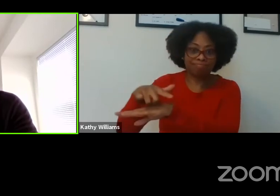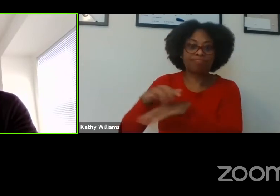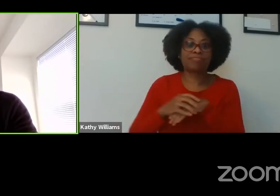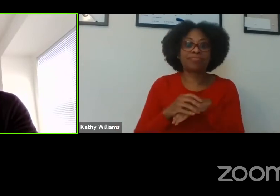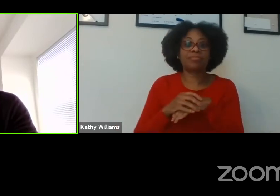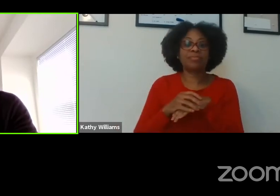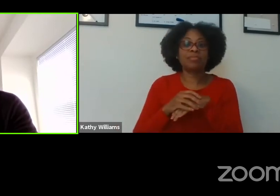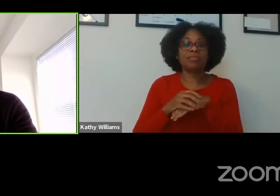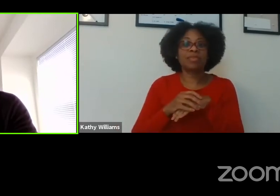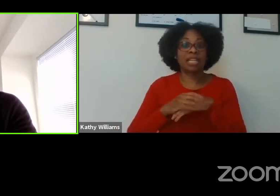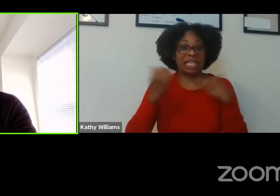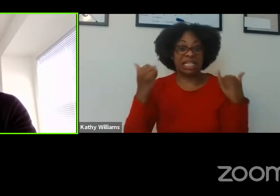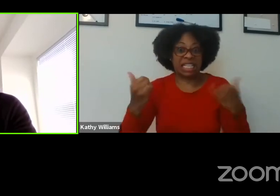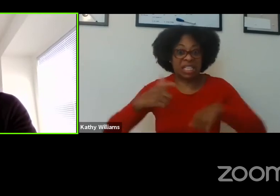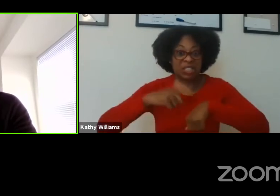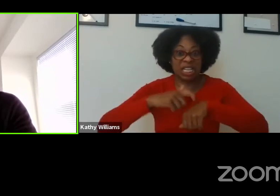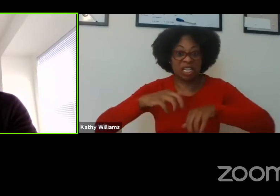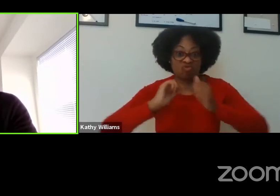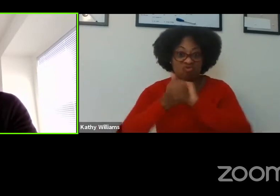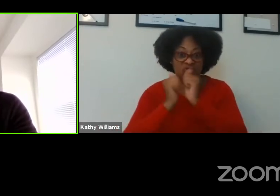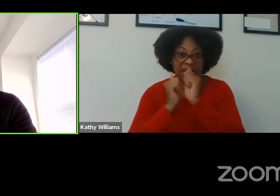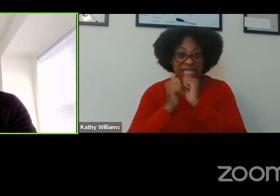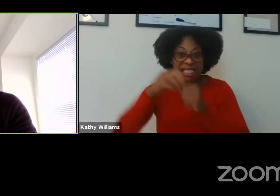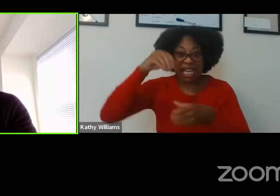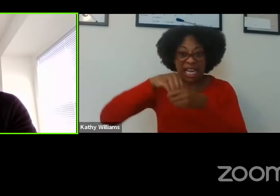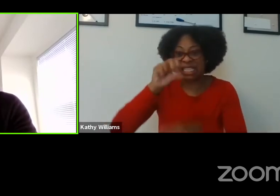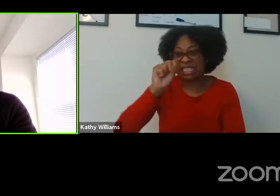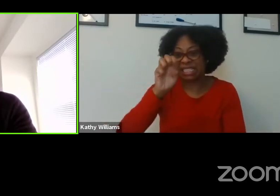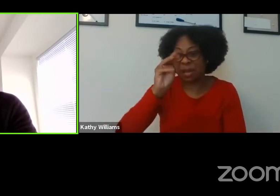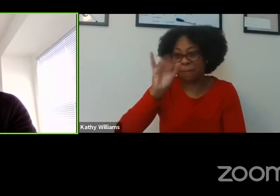the semifinals, and all I need to do is get second place.